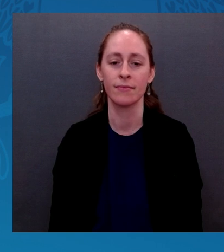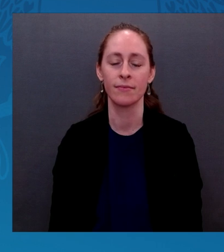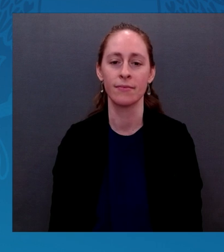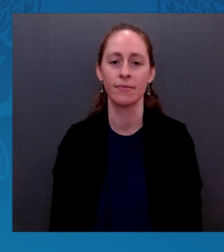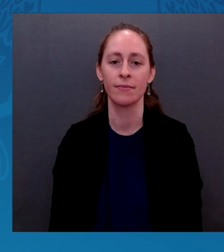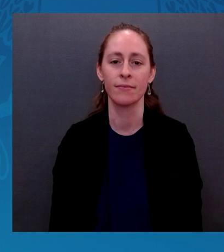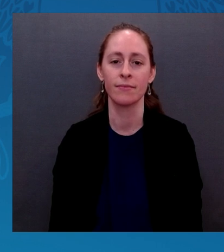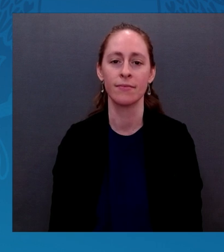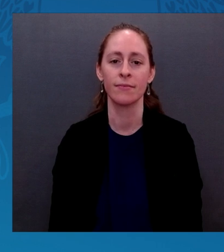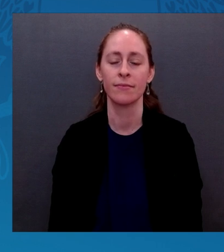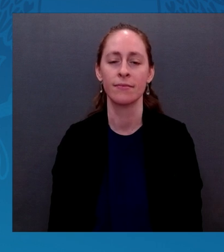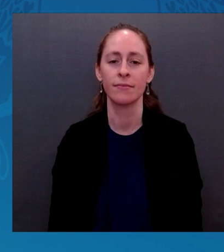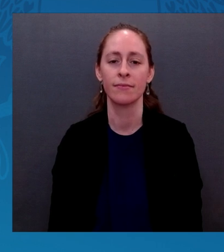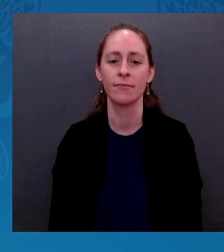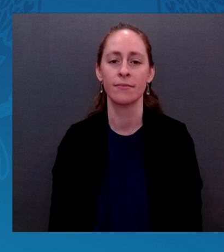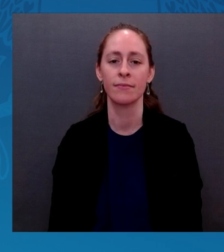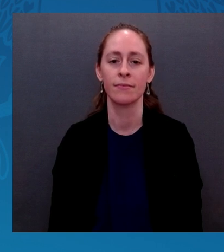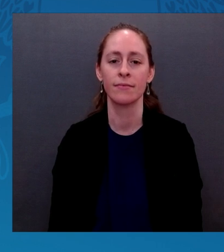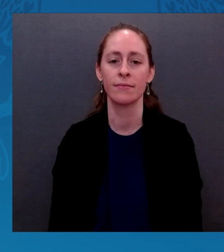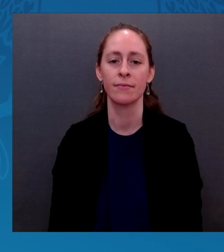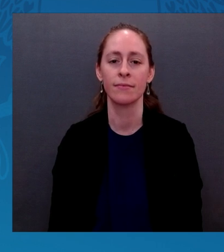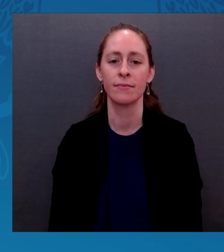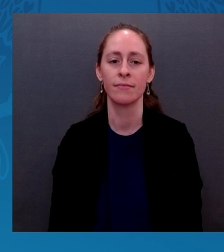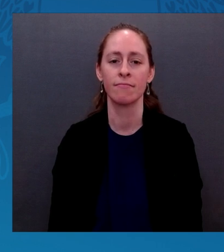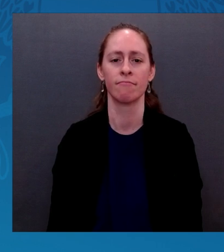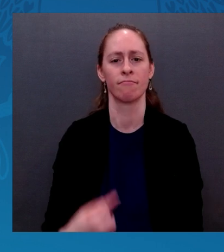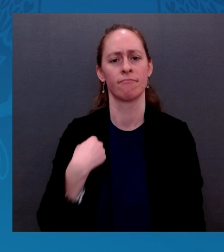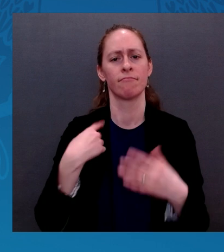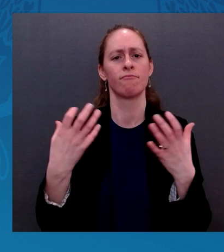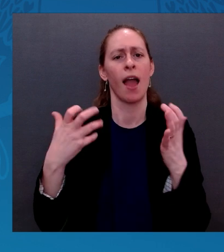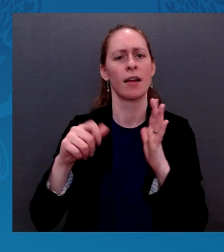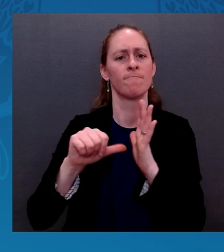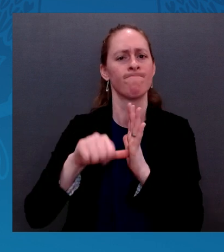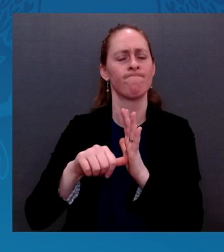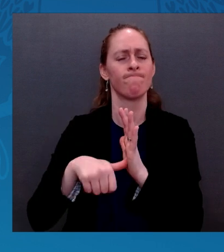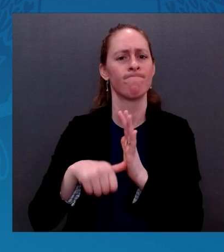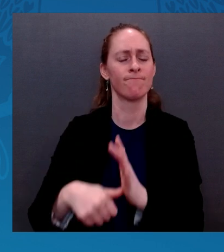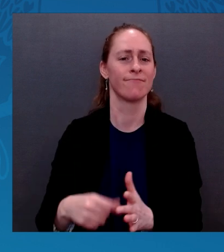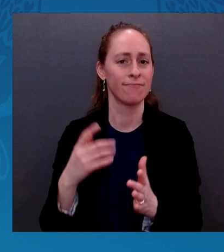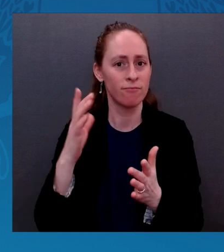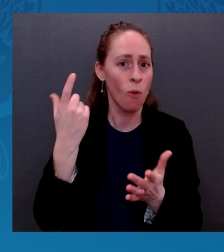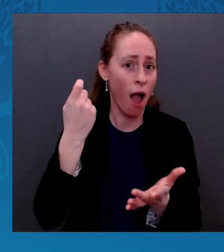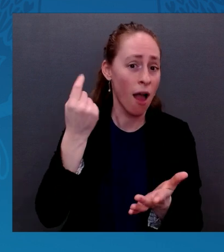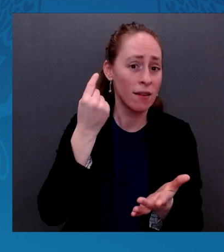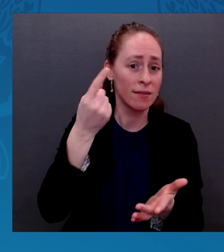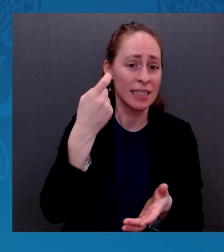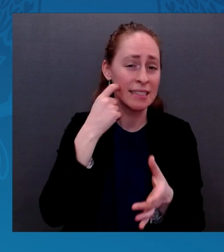Trautman's story is one of the things that we purposely designed in the bipartisan infrastructure